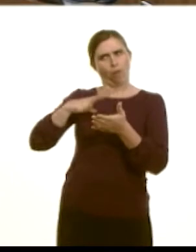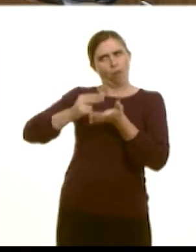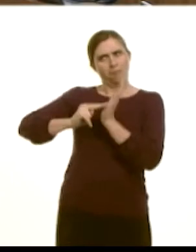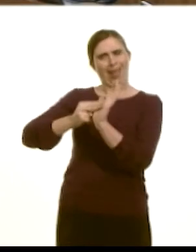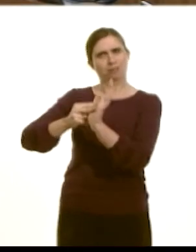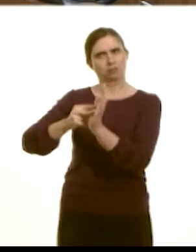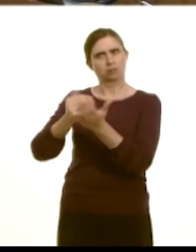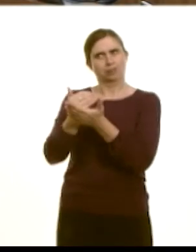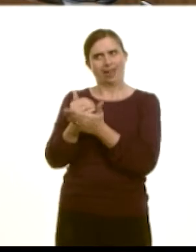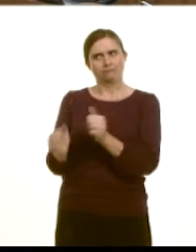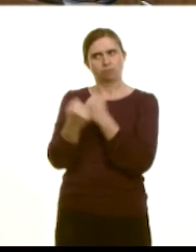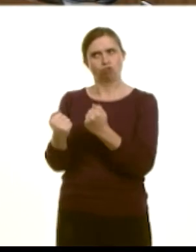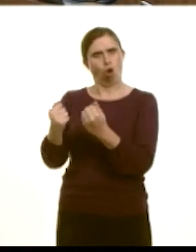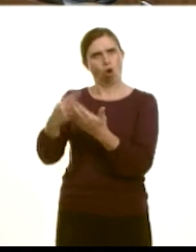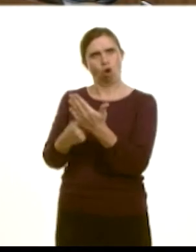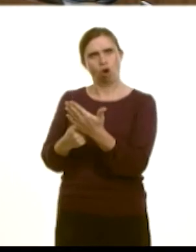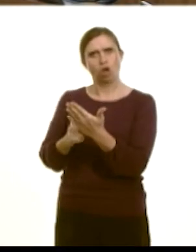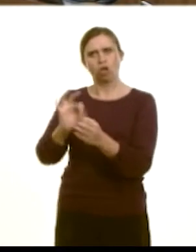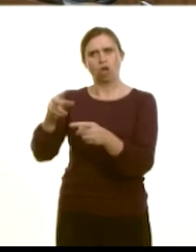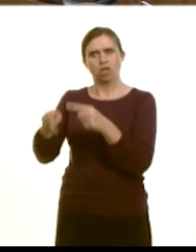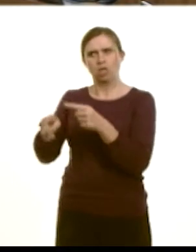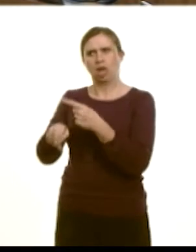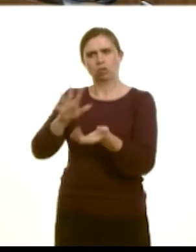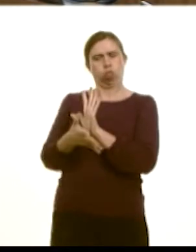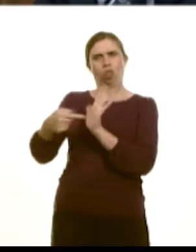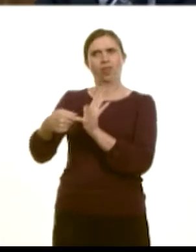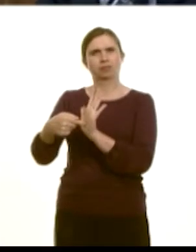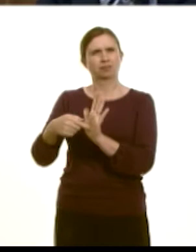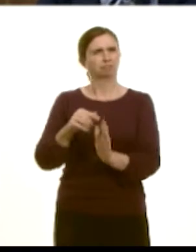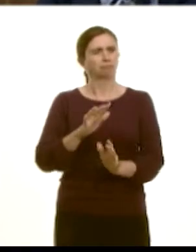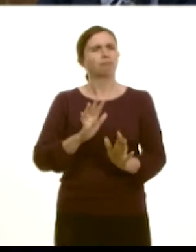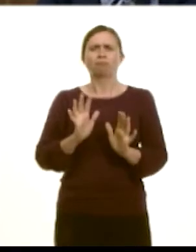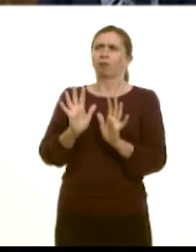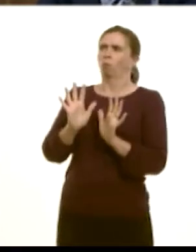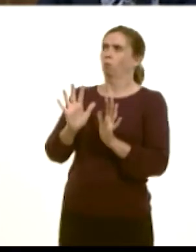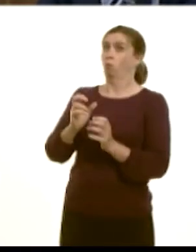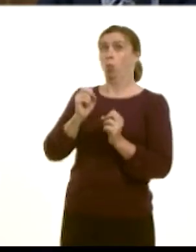Carwyn Jones: I am quite stunned by that questionóthe way it was phrased.